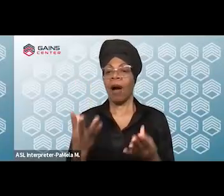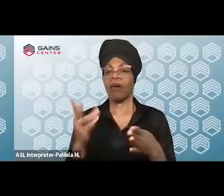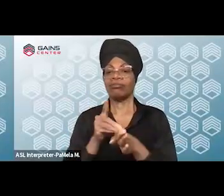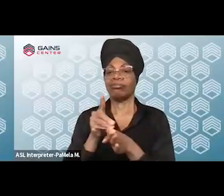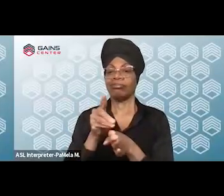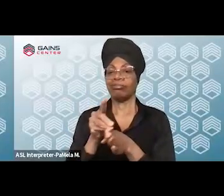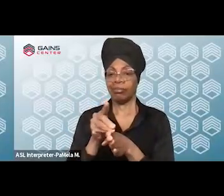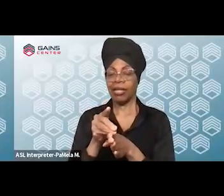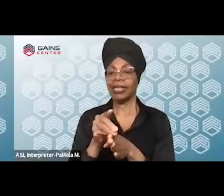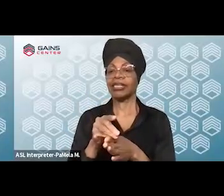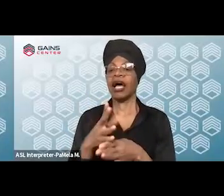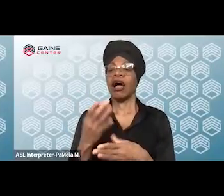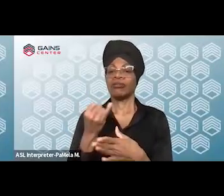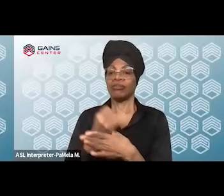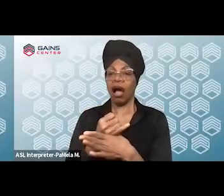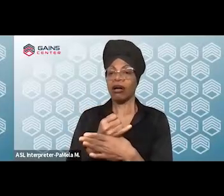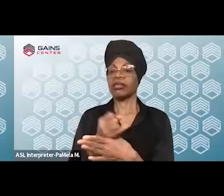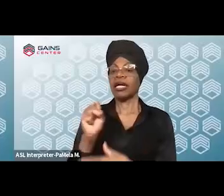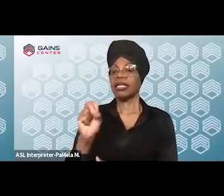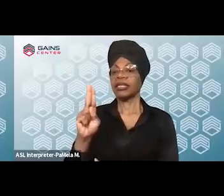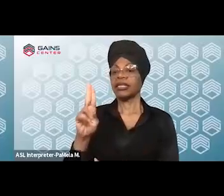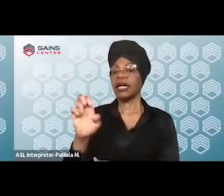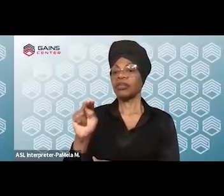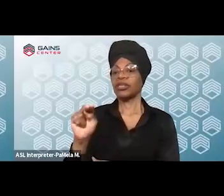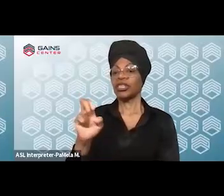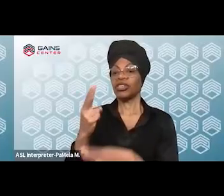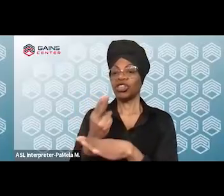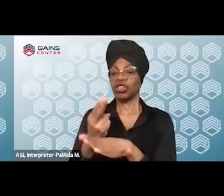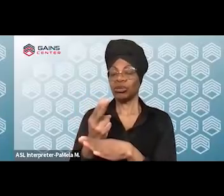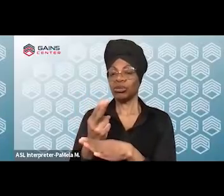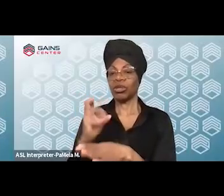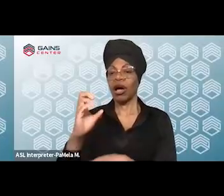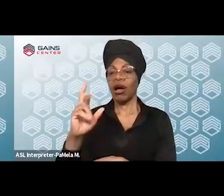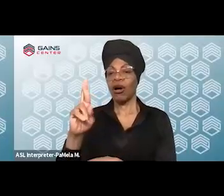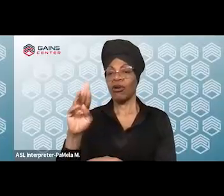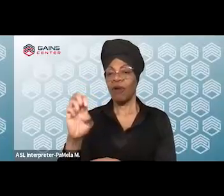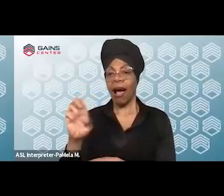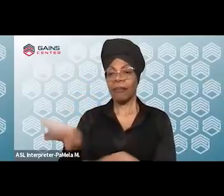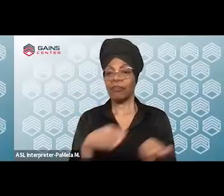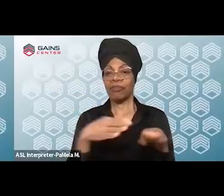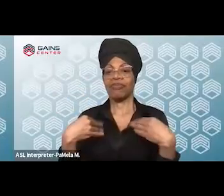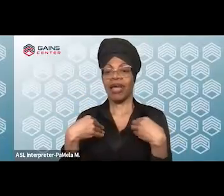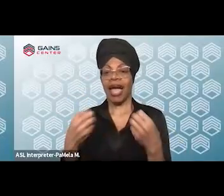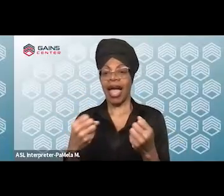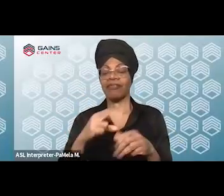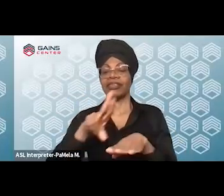at the intersection of substance use, crime, and behavioral health. As a national steward of the treatment court movement,